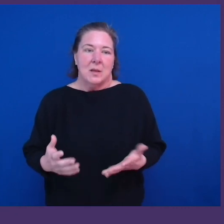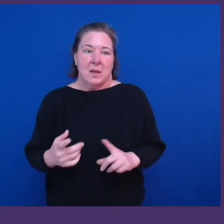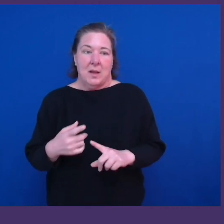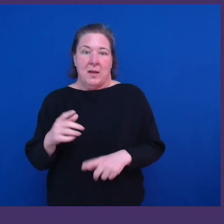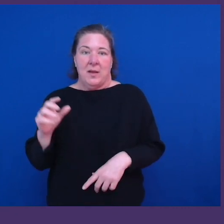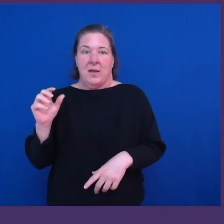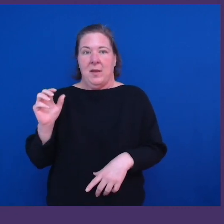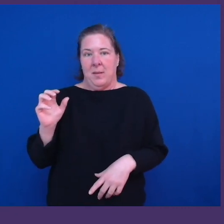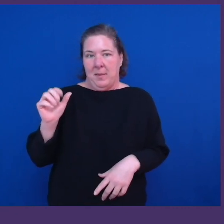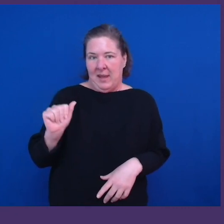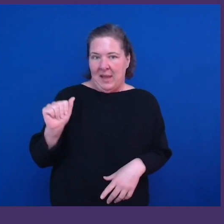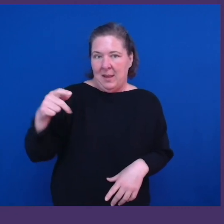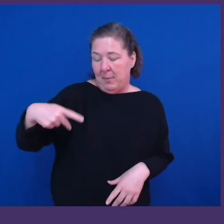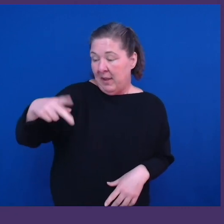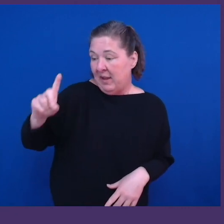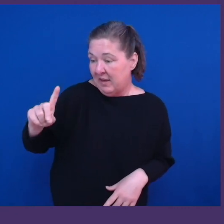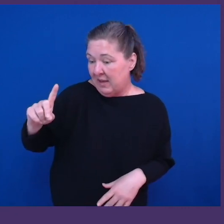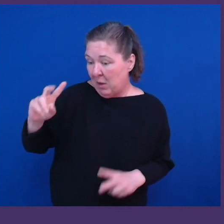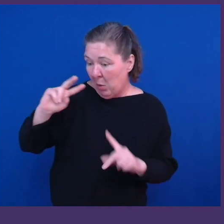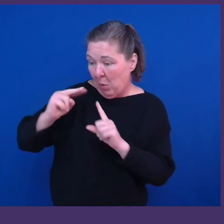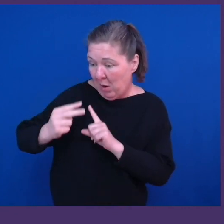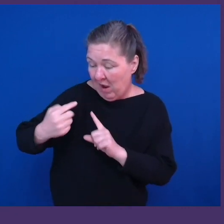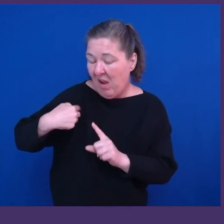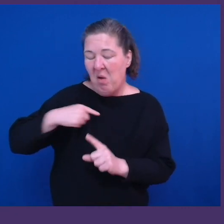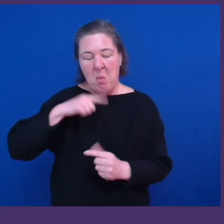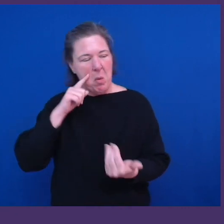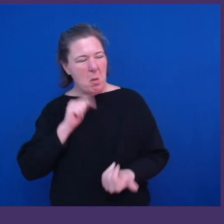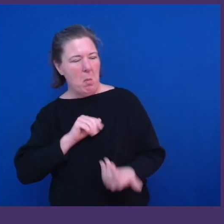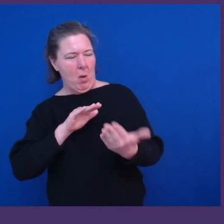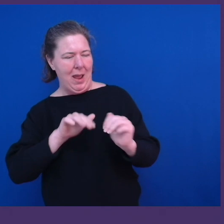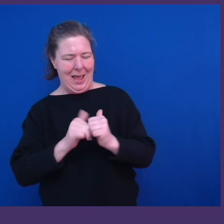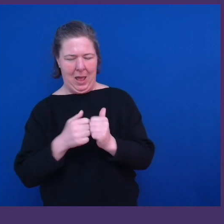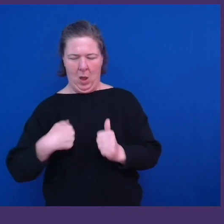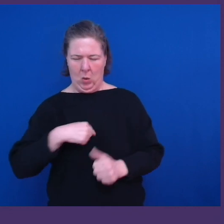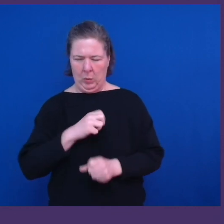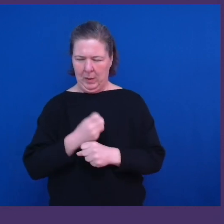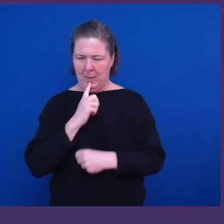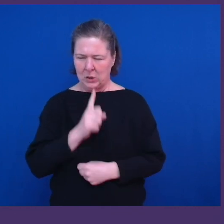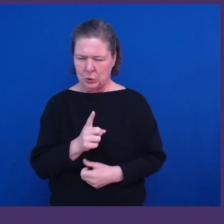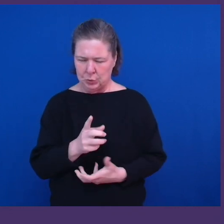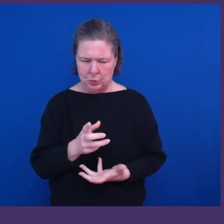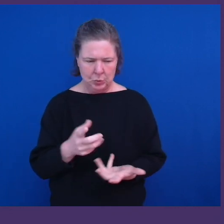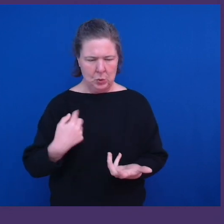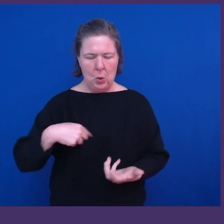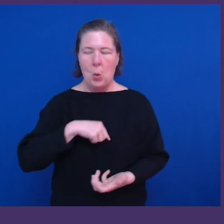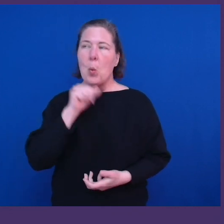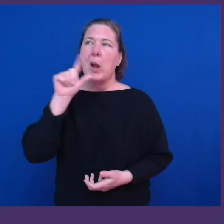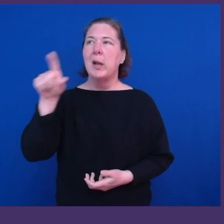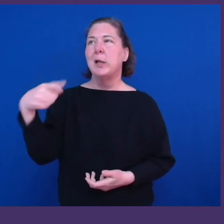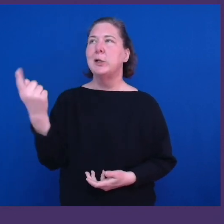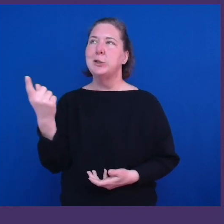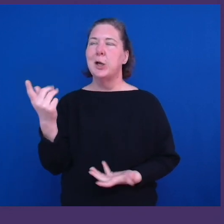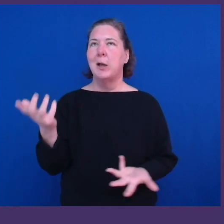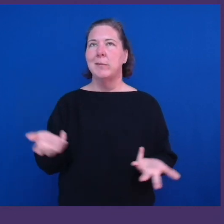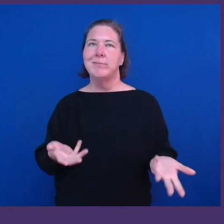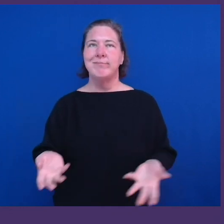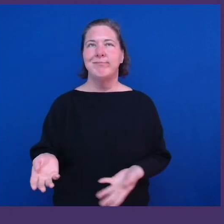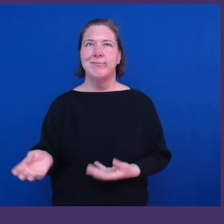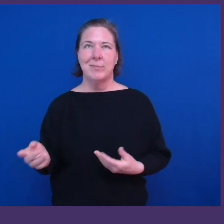we're approaching this from, "How can we ensure that we're not just mitigating bias in AI tools,